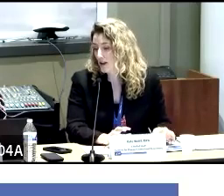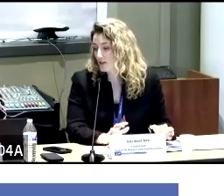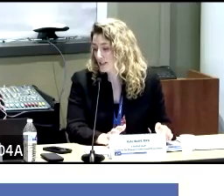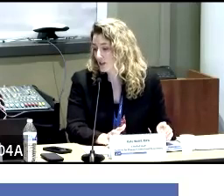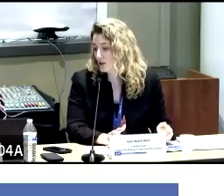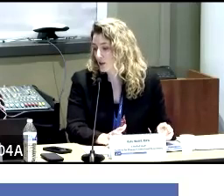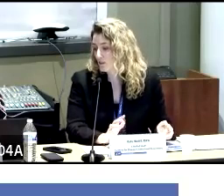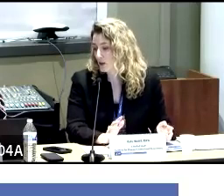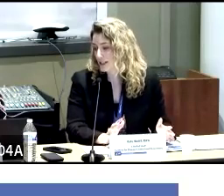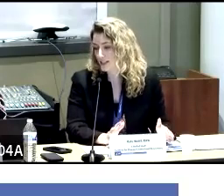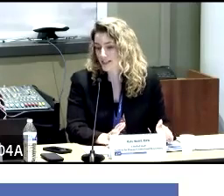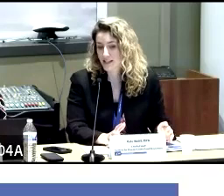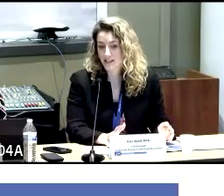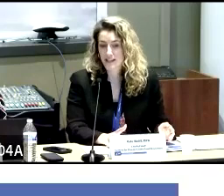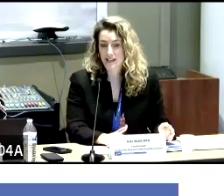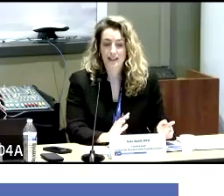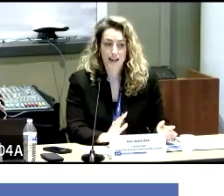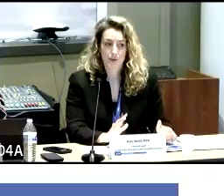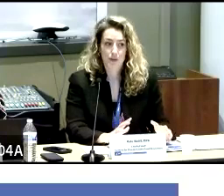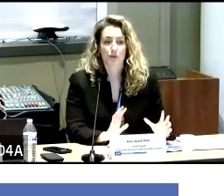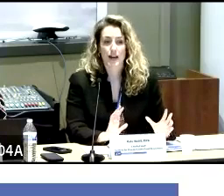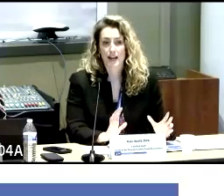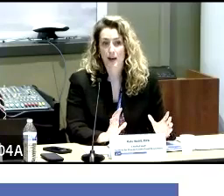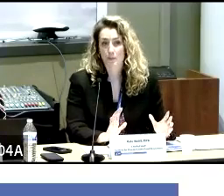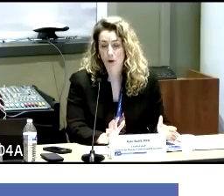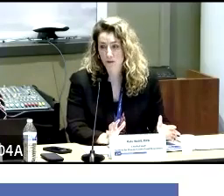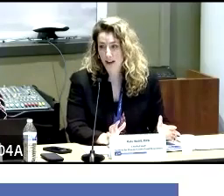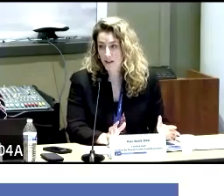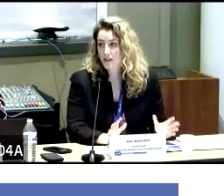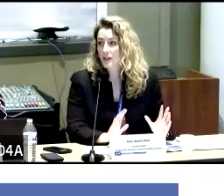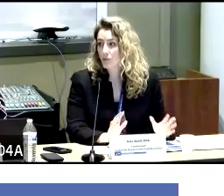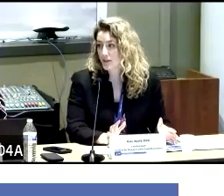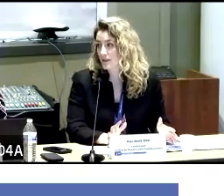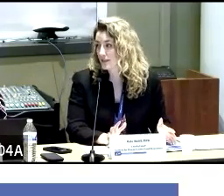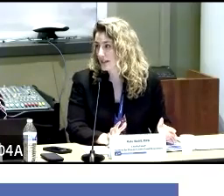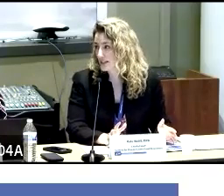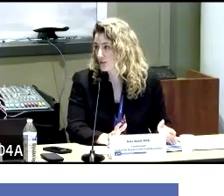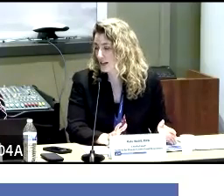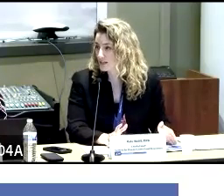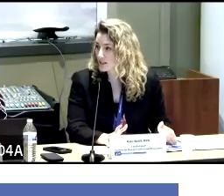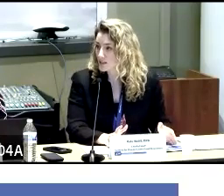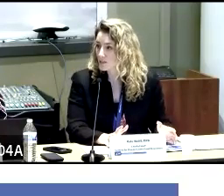Every single person at CDC is able to create a profile within the CDCReady system.